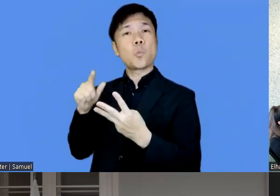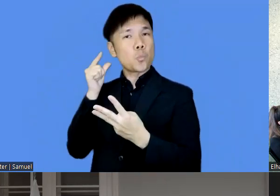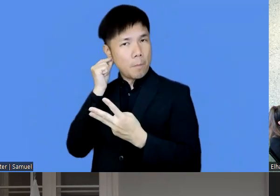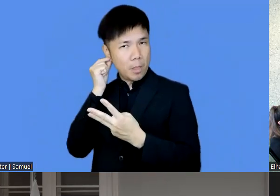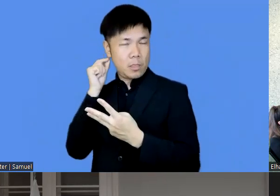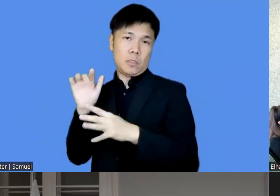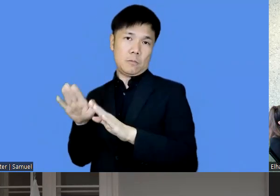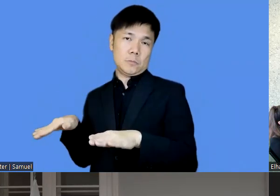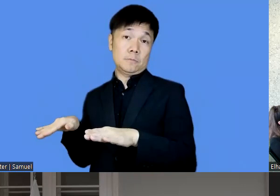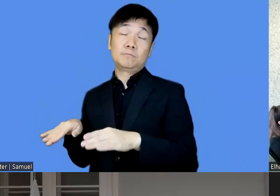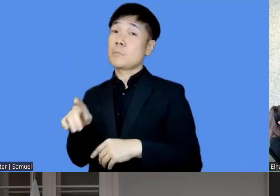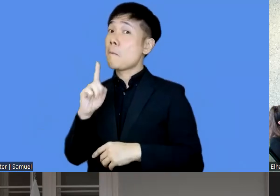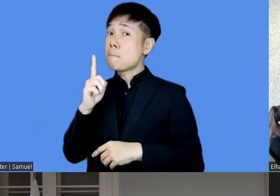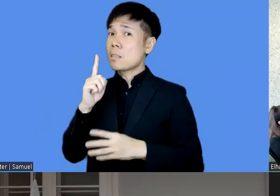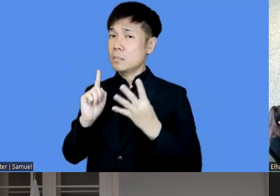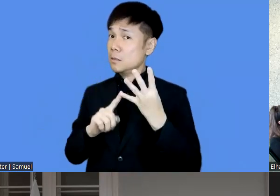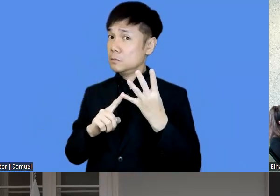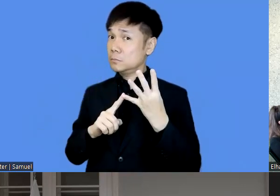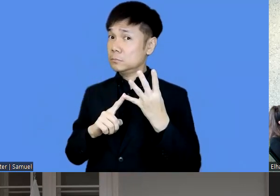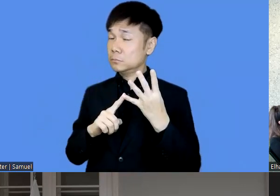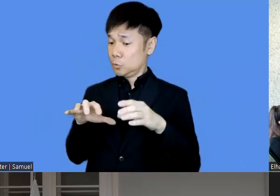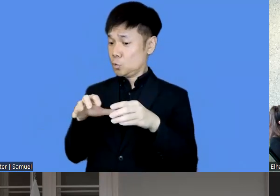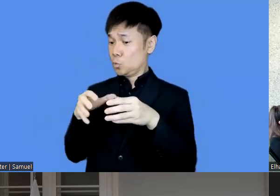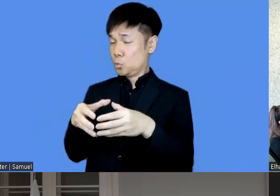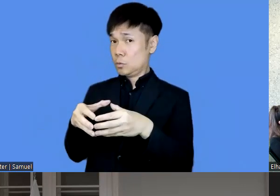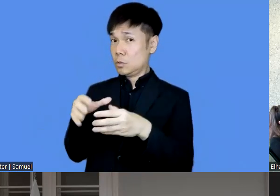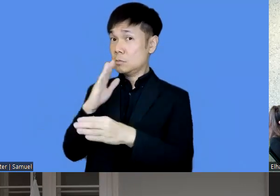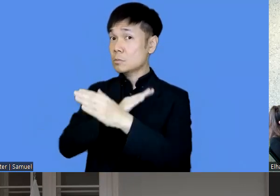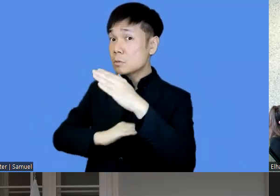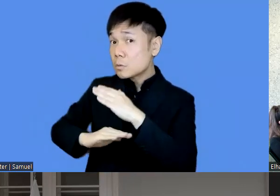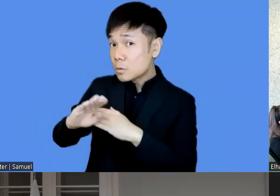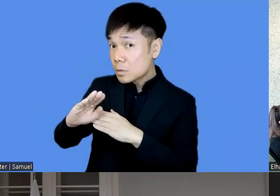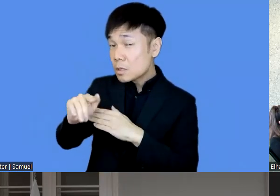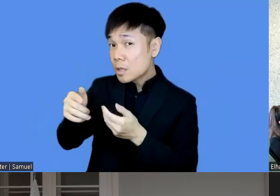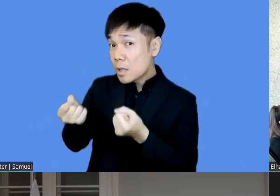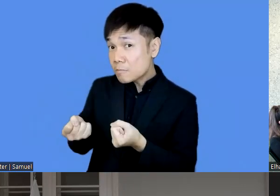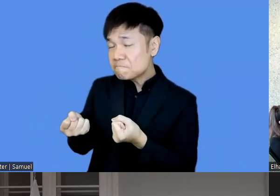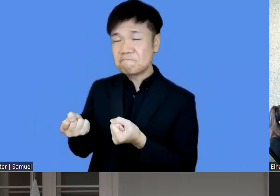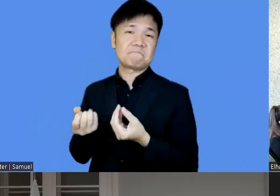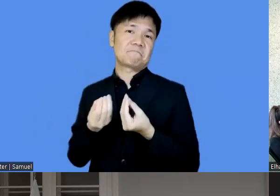The same, however, is not true for inclusion and protection of persons with disabilities.